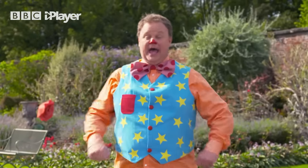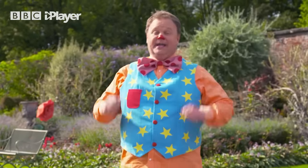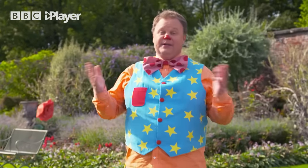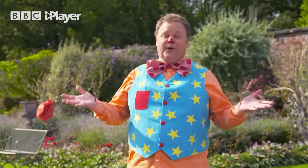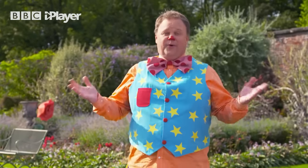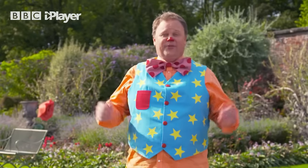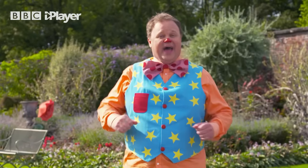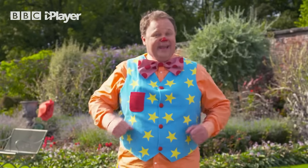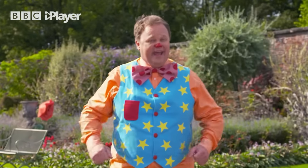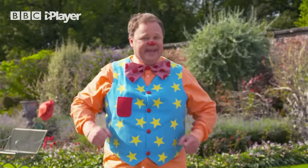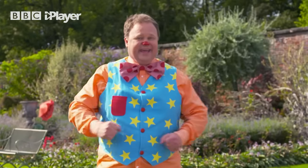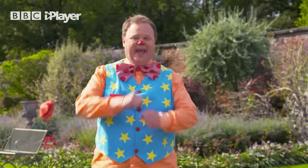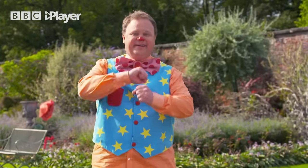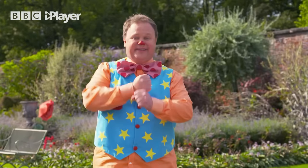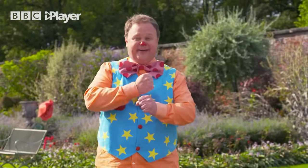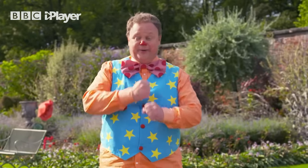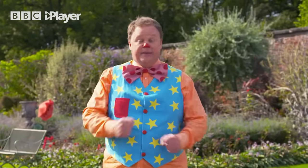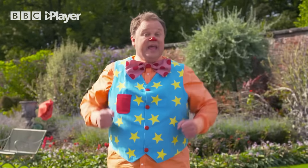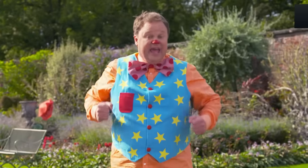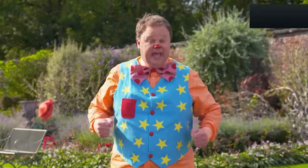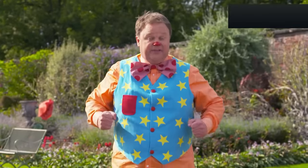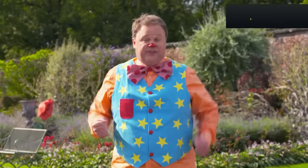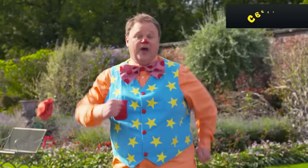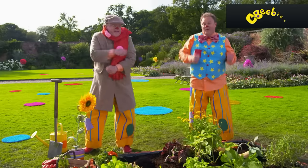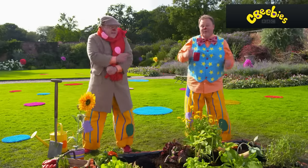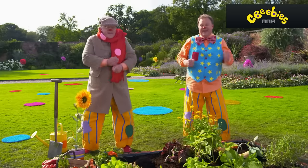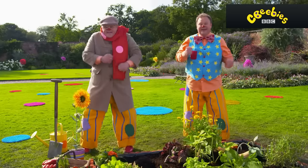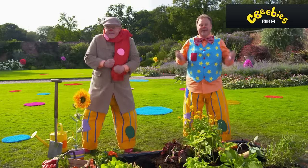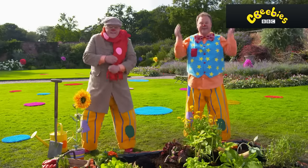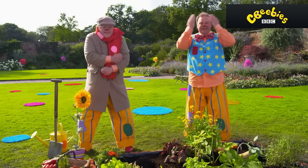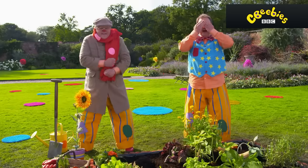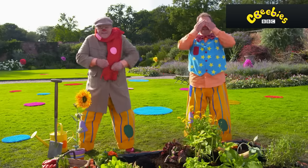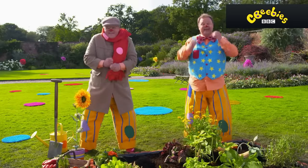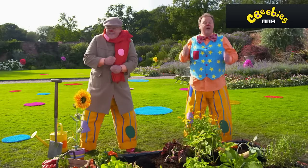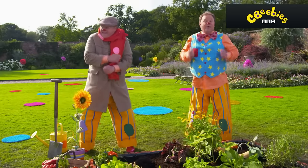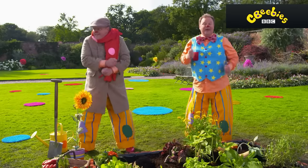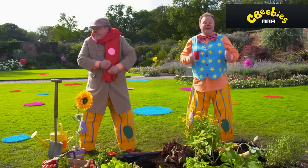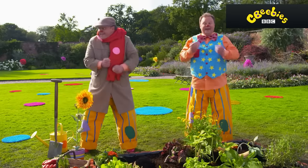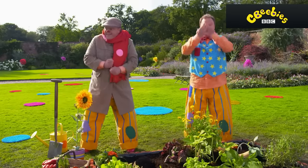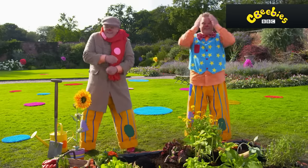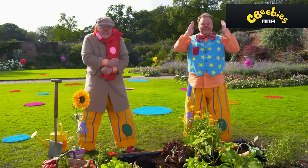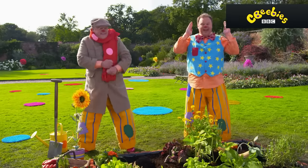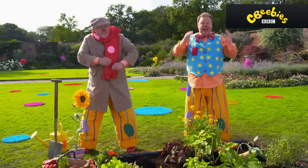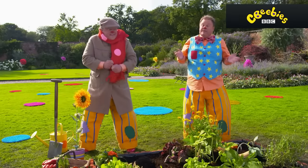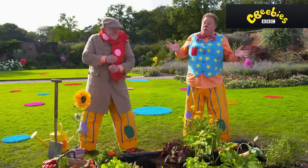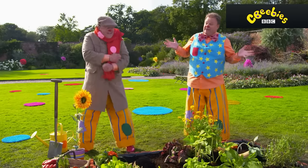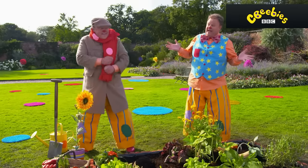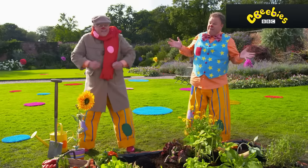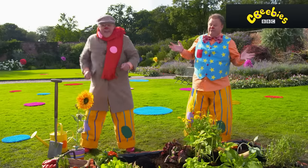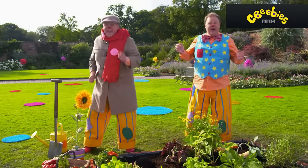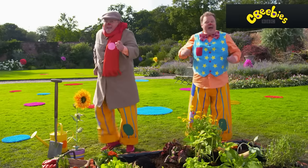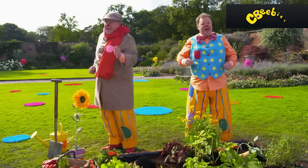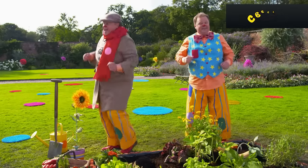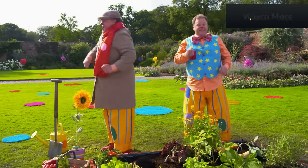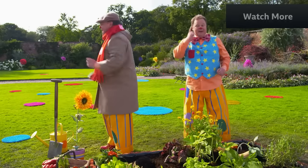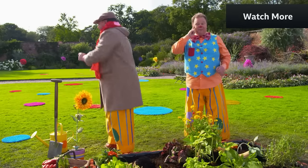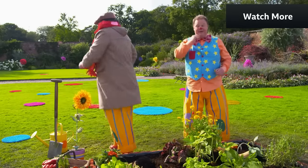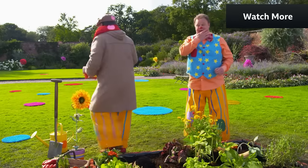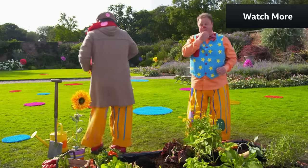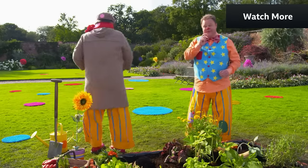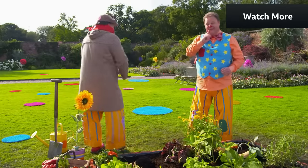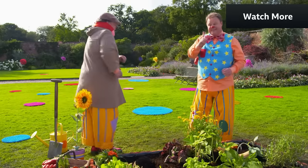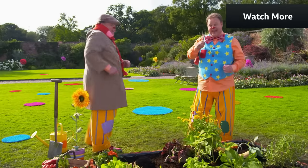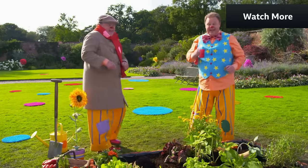and all that he can do is wiggle all night wiggle all day whatever else the people say